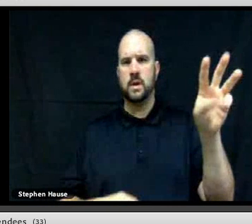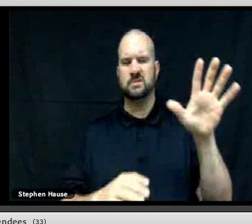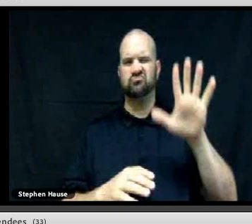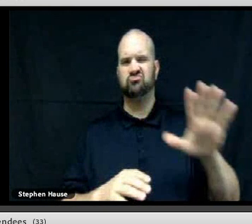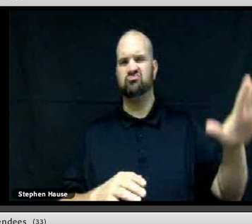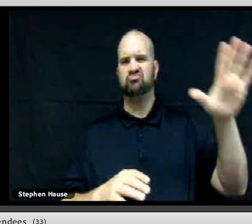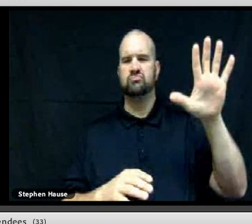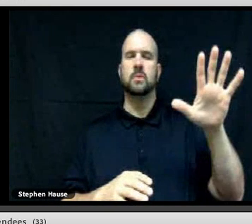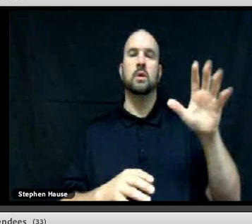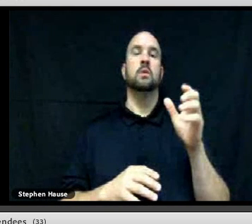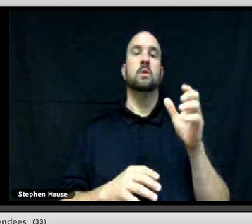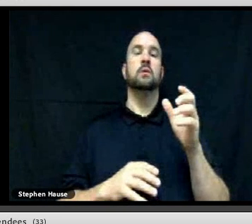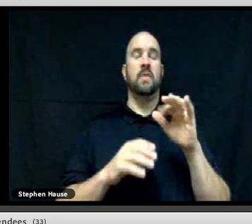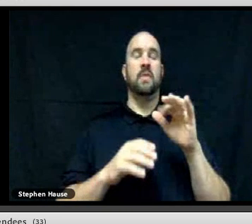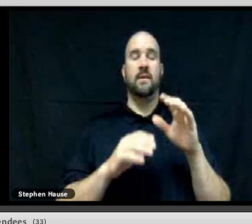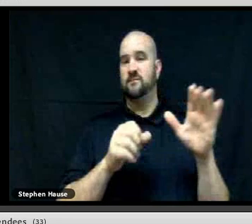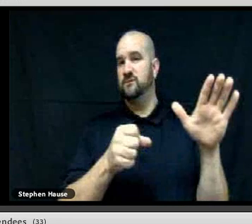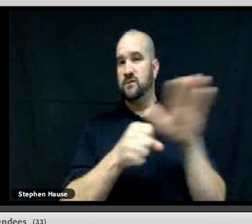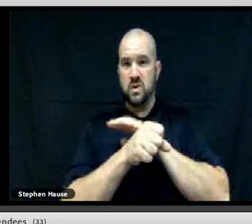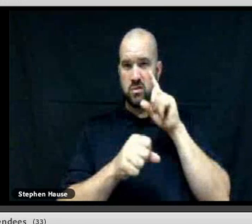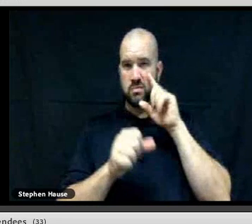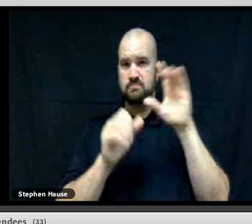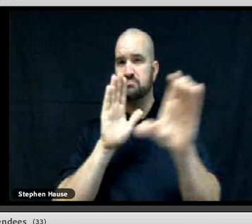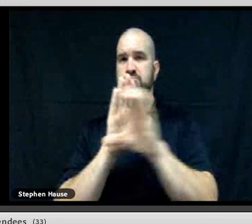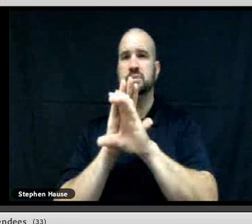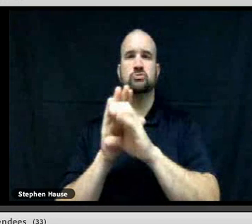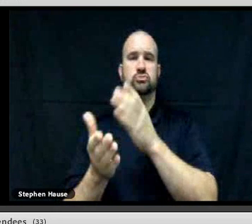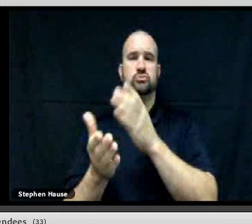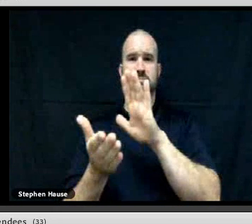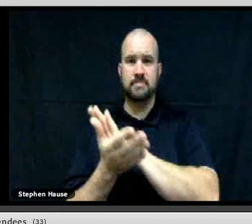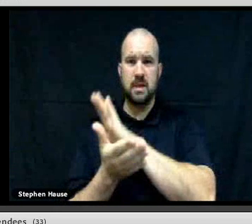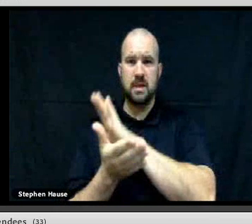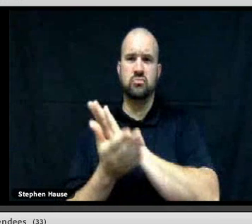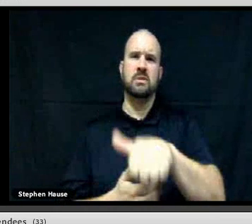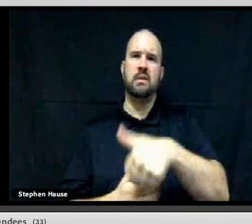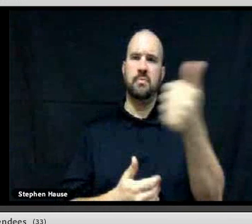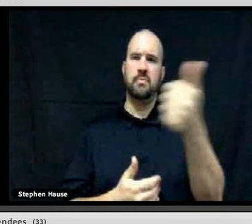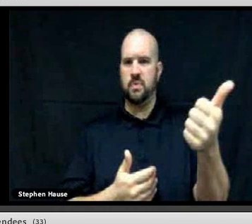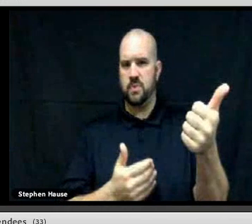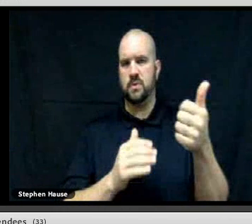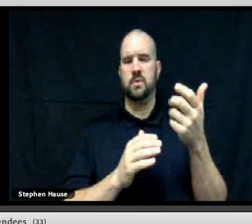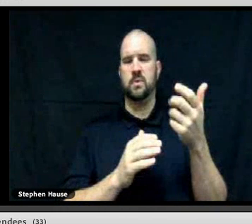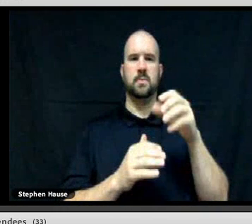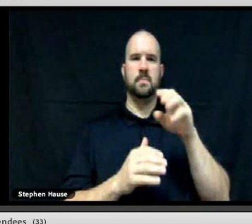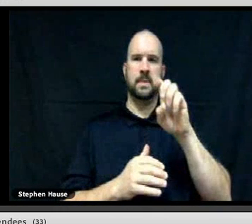uh, full images, documents, and other media from the collections contributed to DPLA